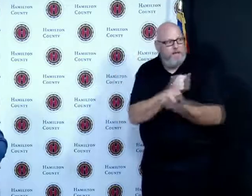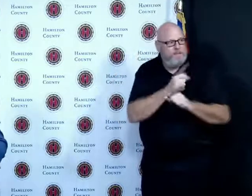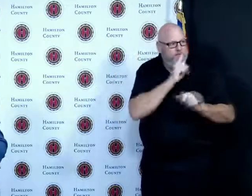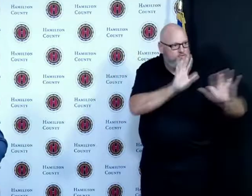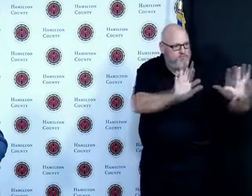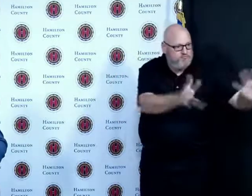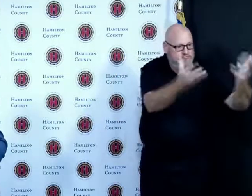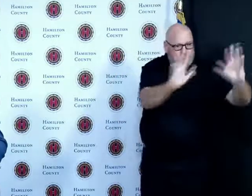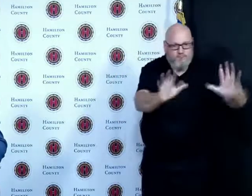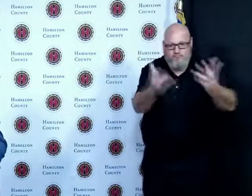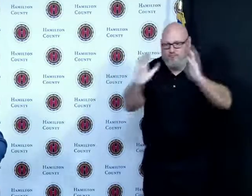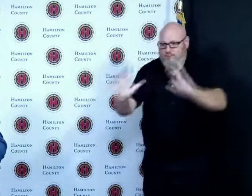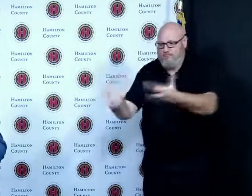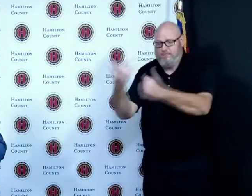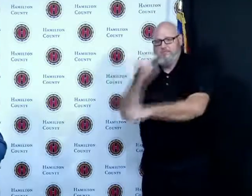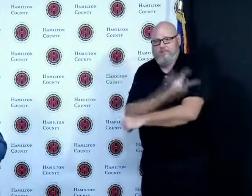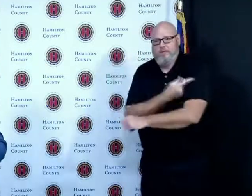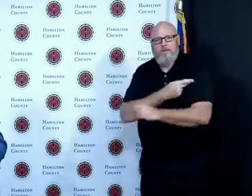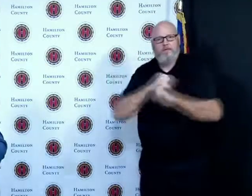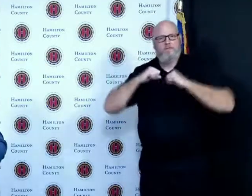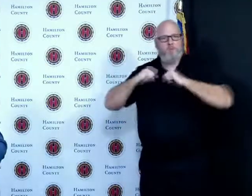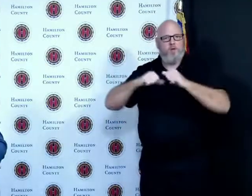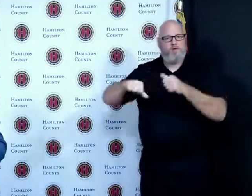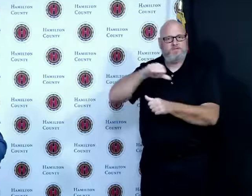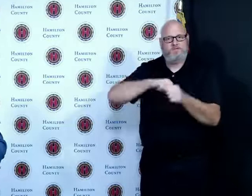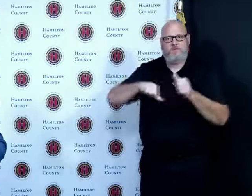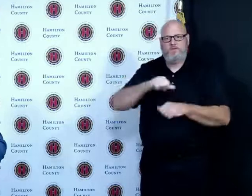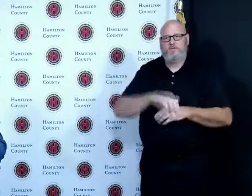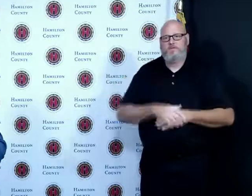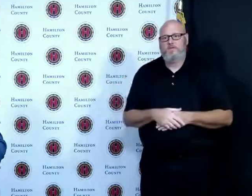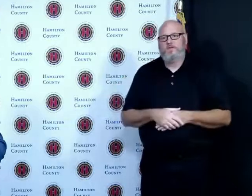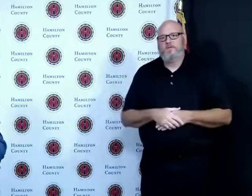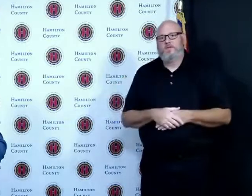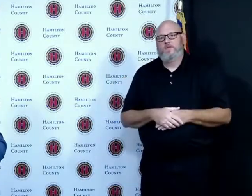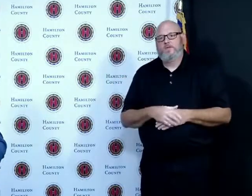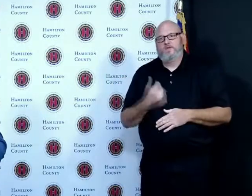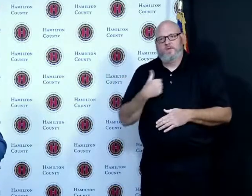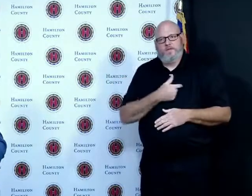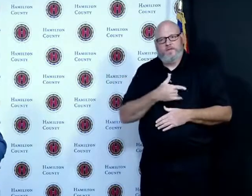to be part of the vaccination process and to finally have the opportunity to get vaccinated